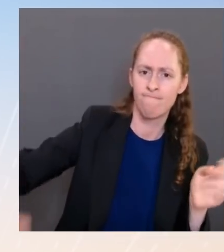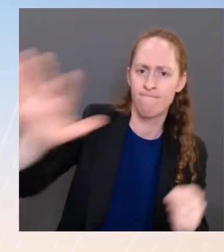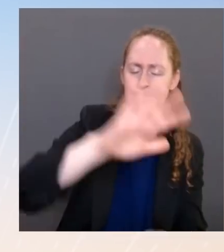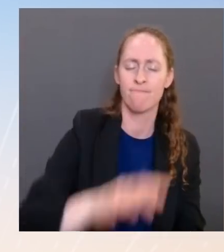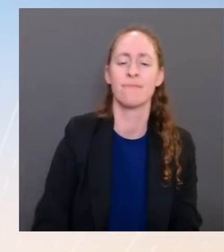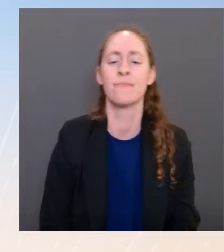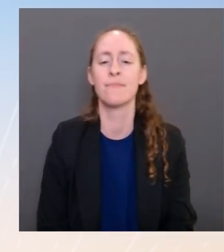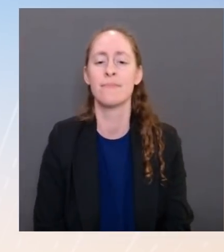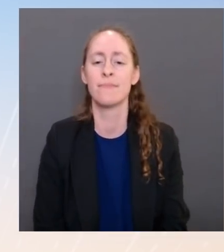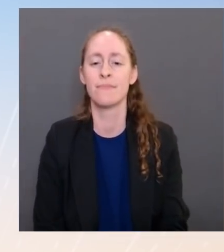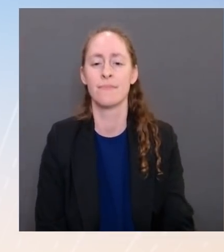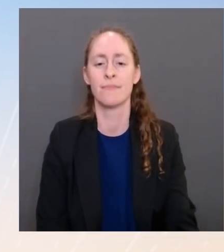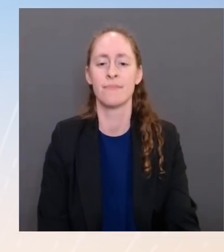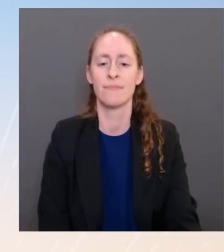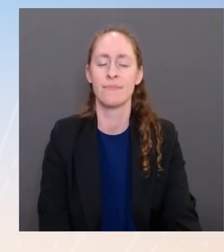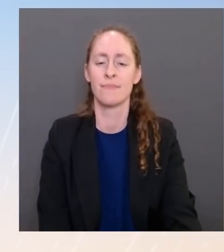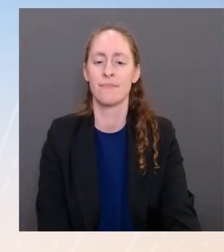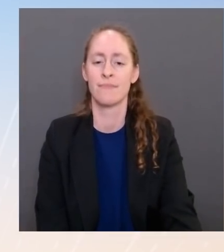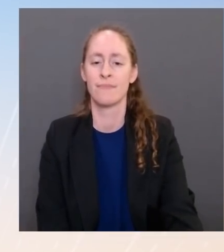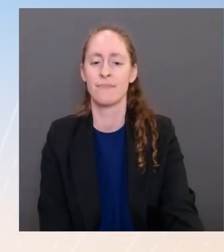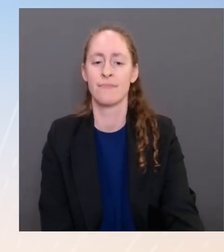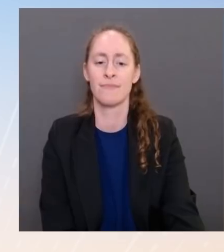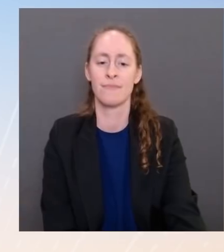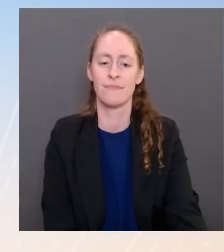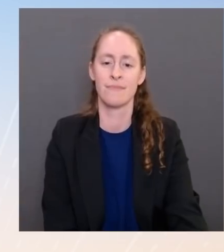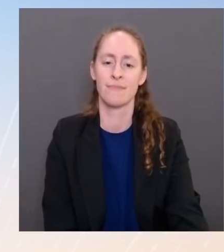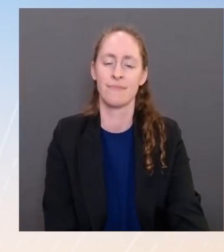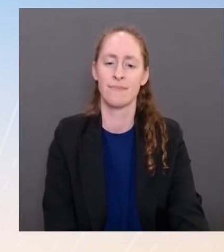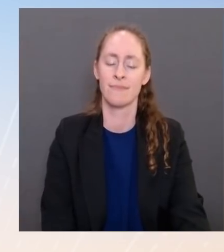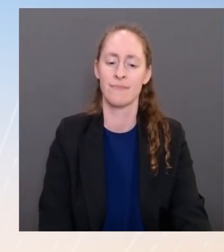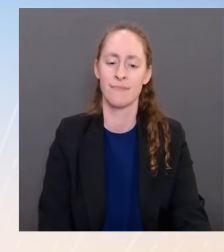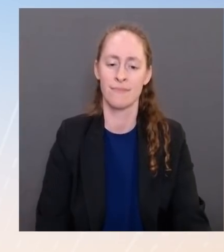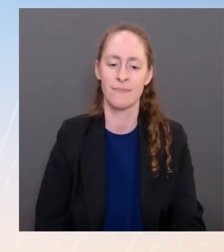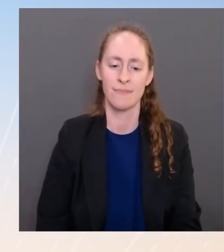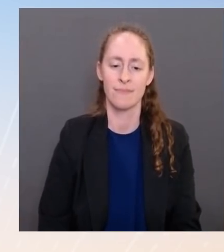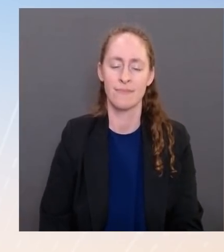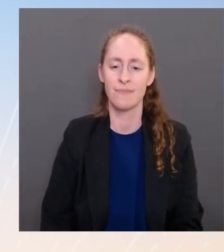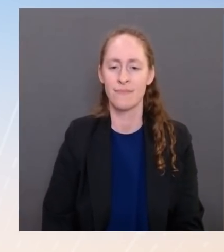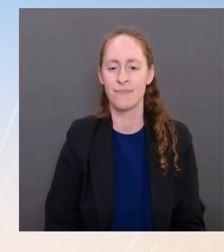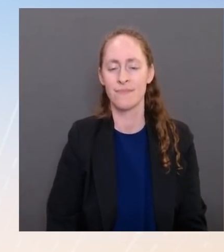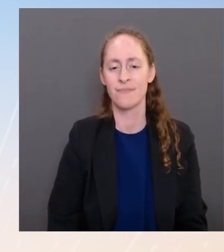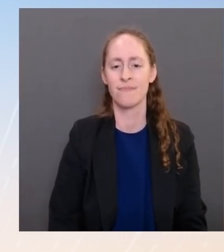The President referred to the Strategic Reserve, and then there's this -- we talked about that again --